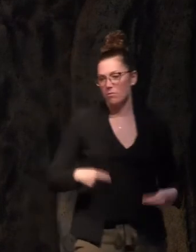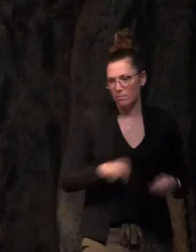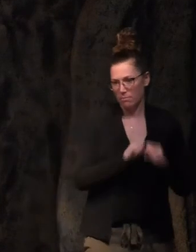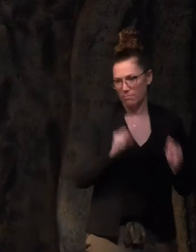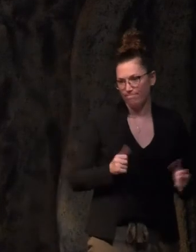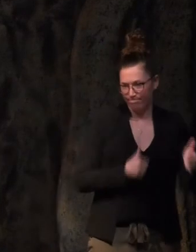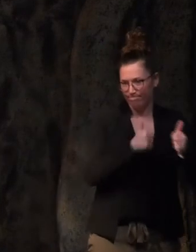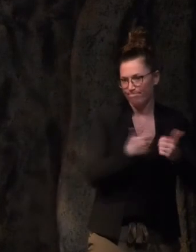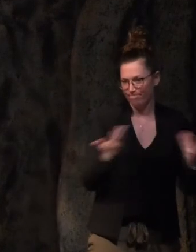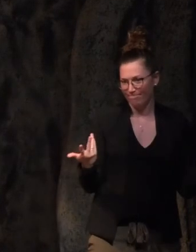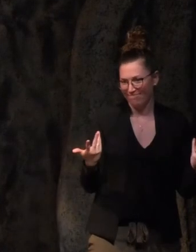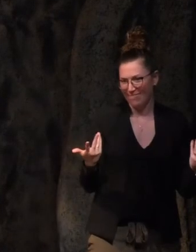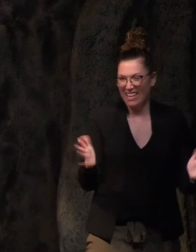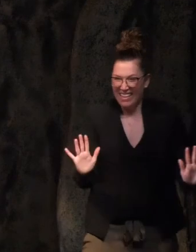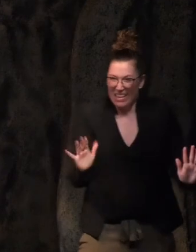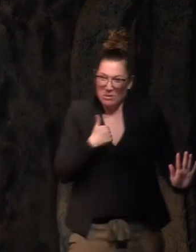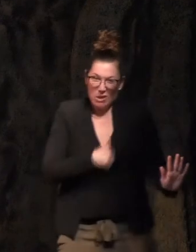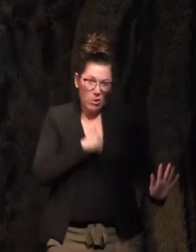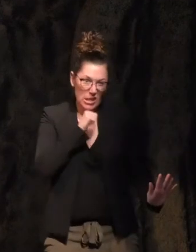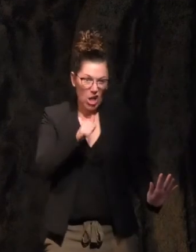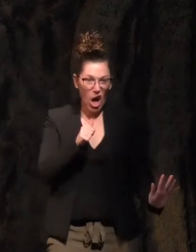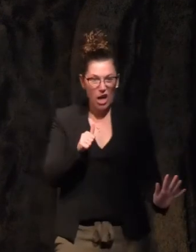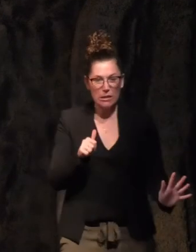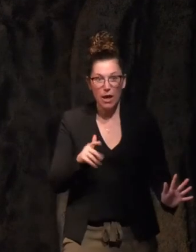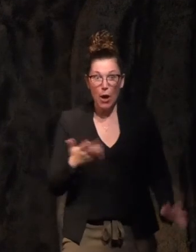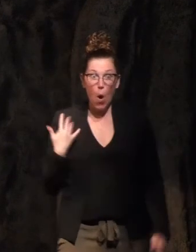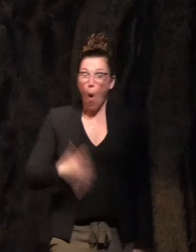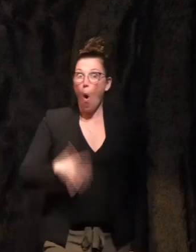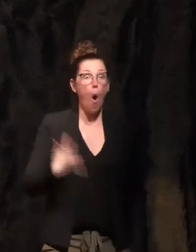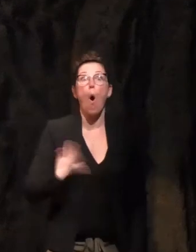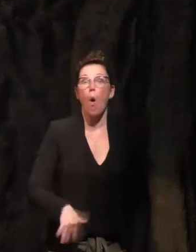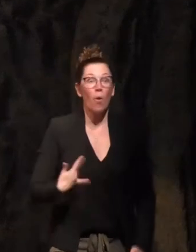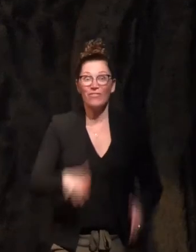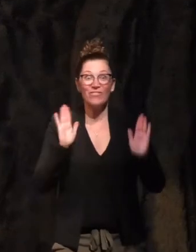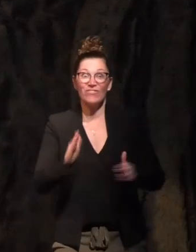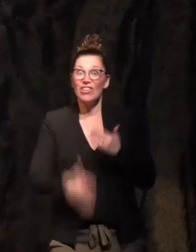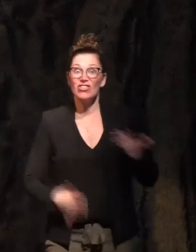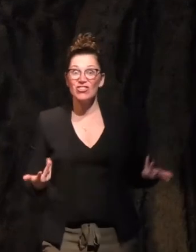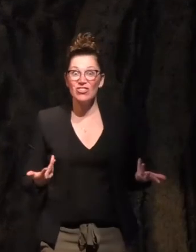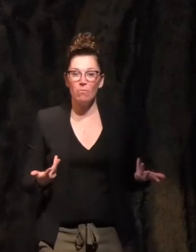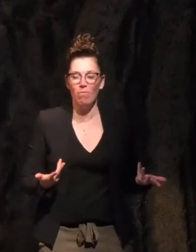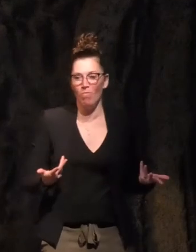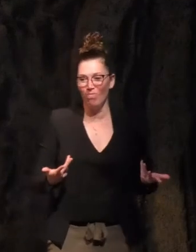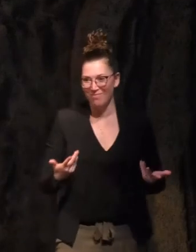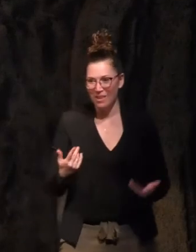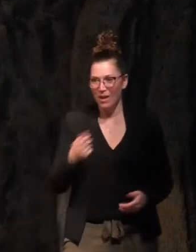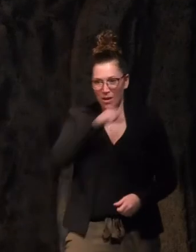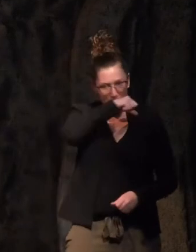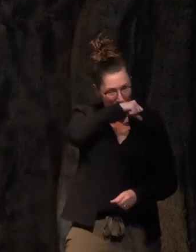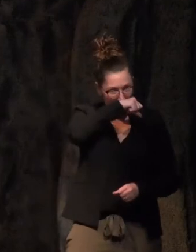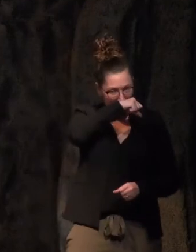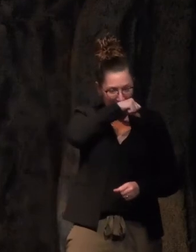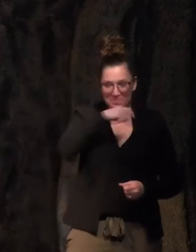It's not a super rousing finish but it's what I got. Always, always end with administrative systems,